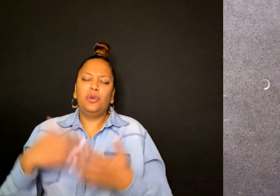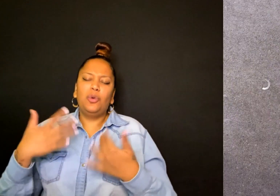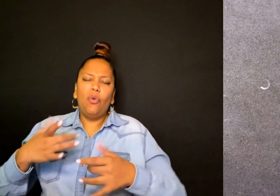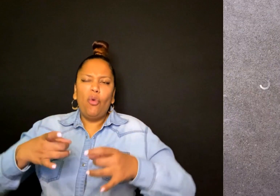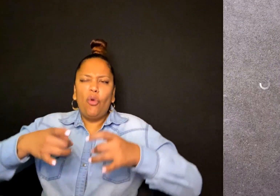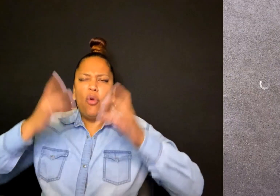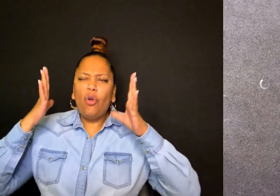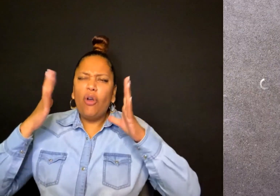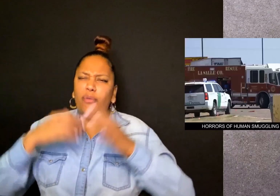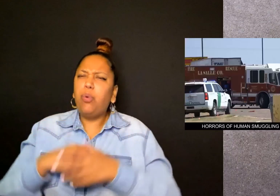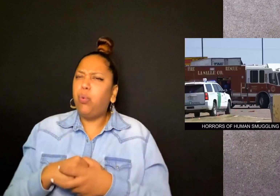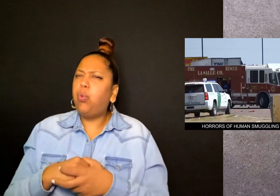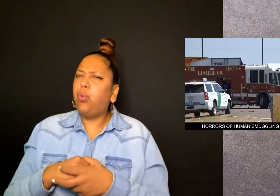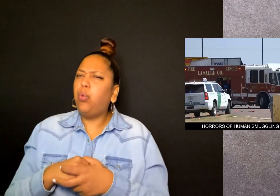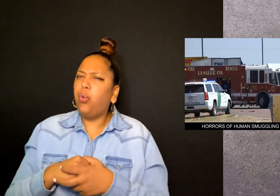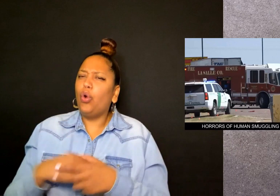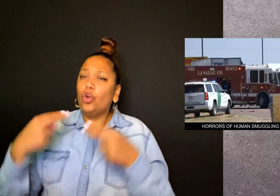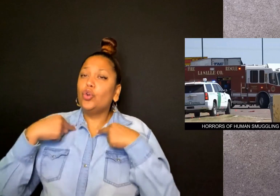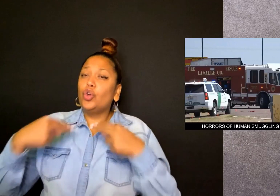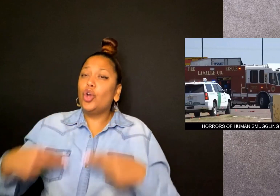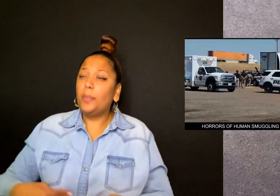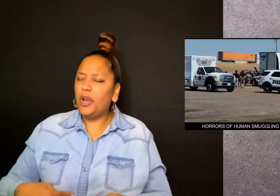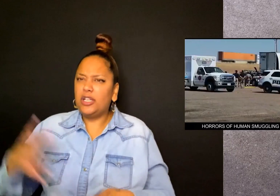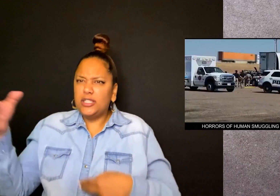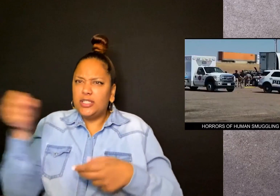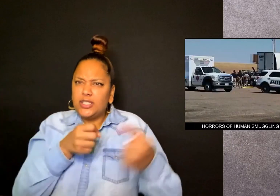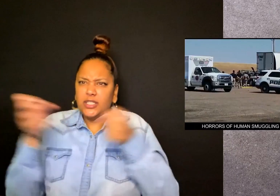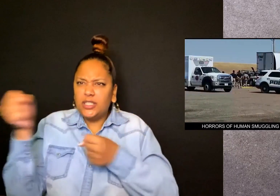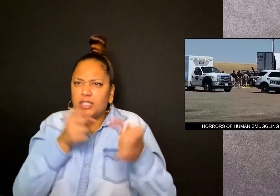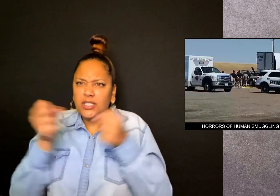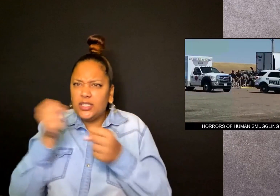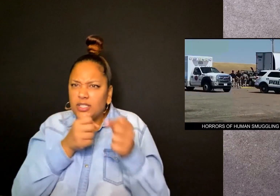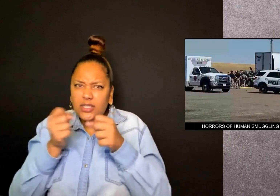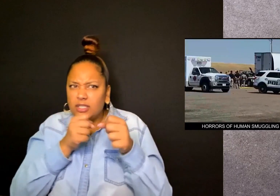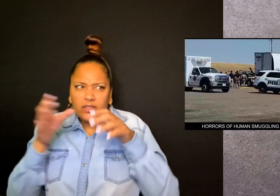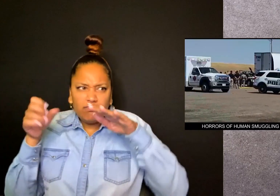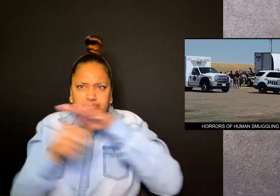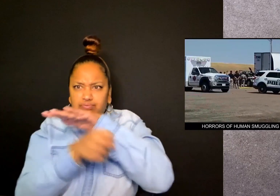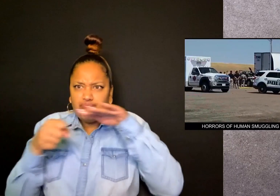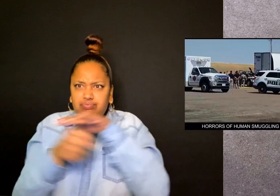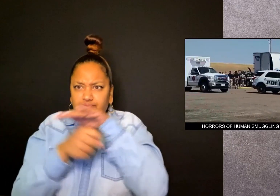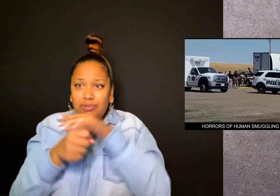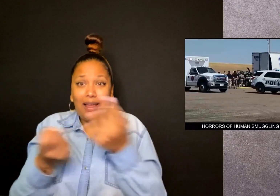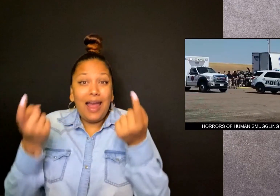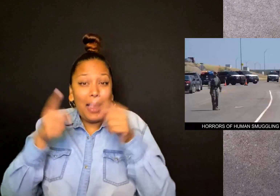today the horrors of human smuggling happened again in Texas